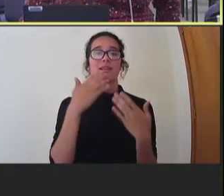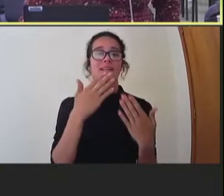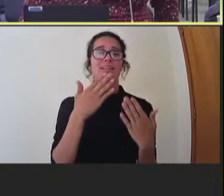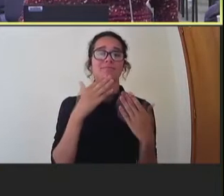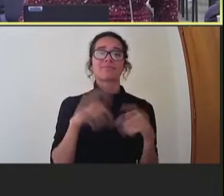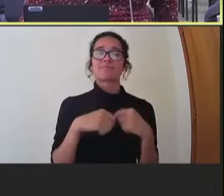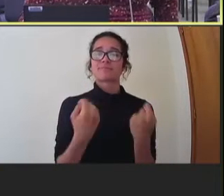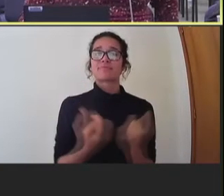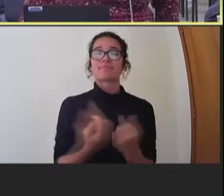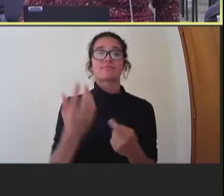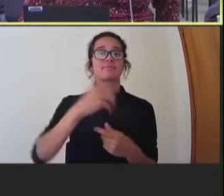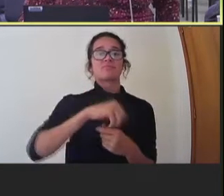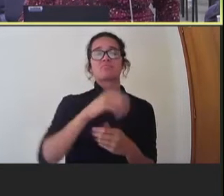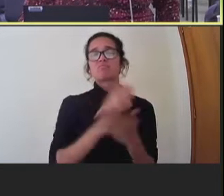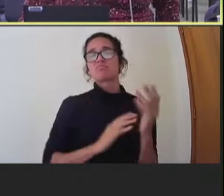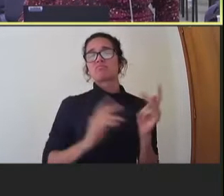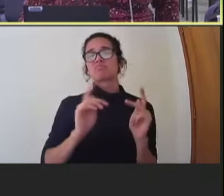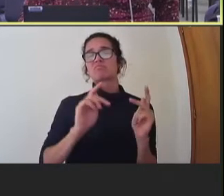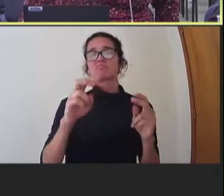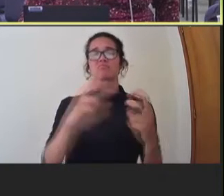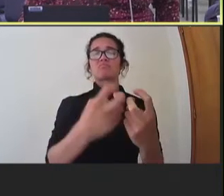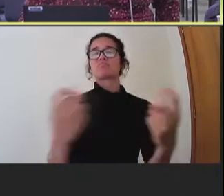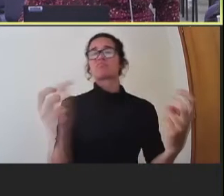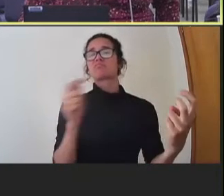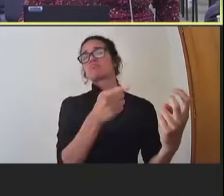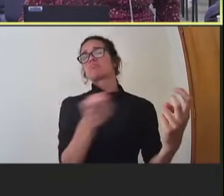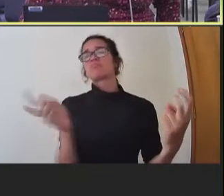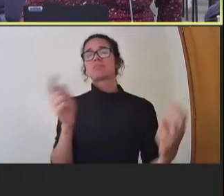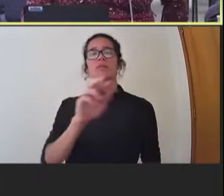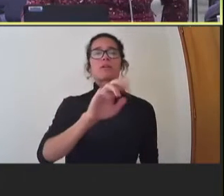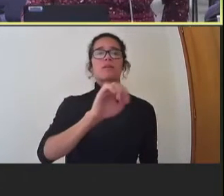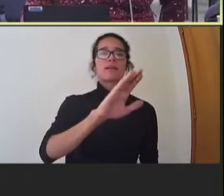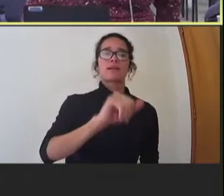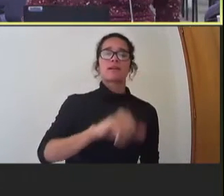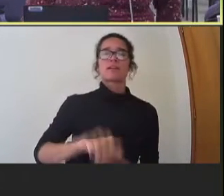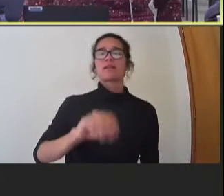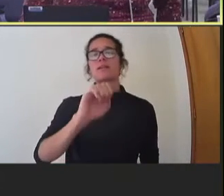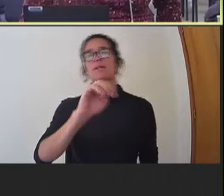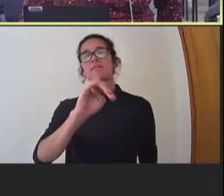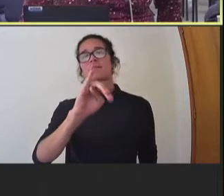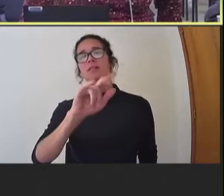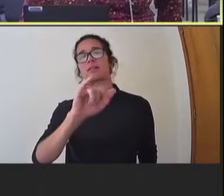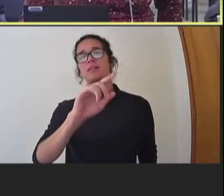some people sitting over there, Rebecca Lazeration, Emily Downes, Chloe Loving,